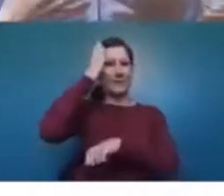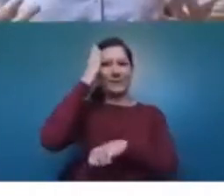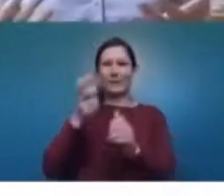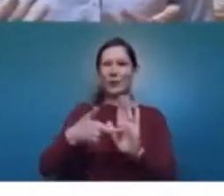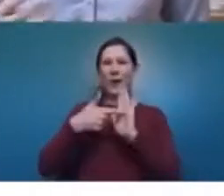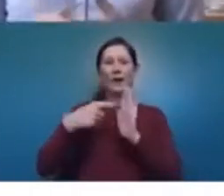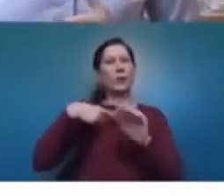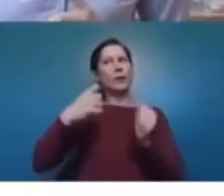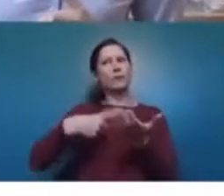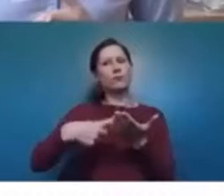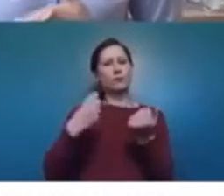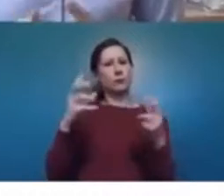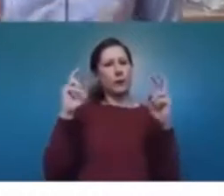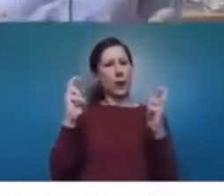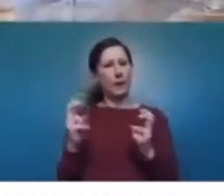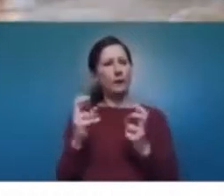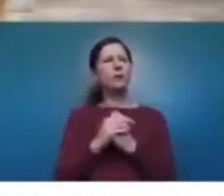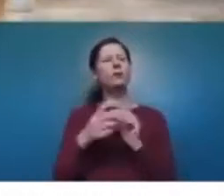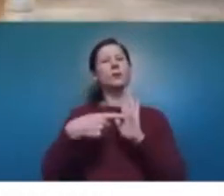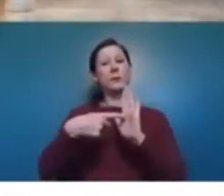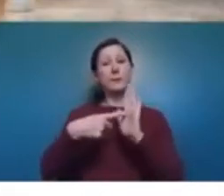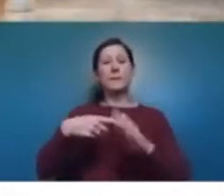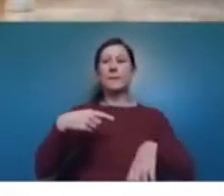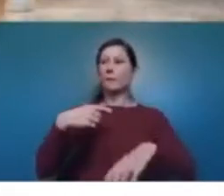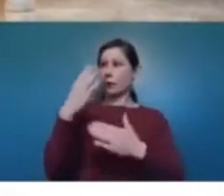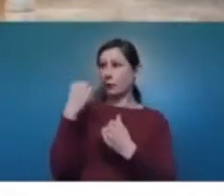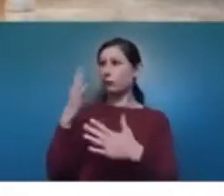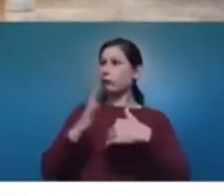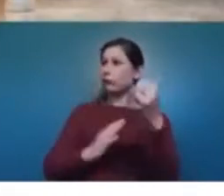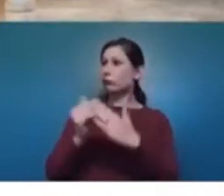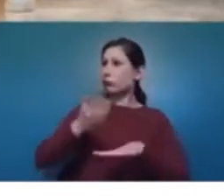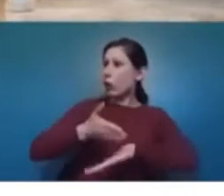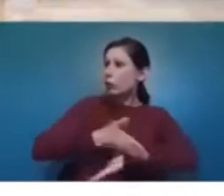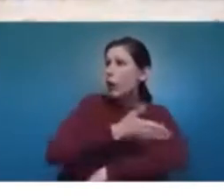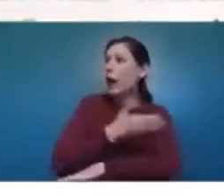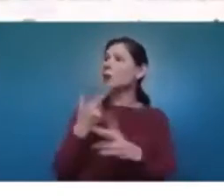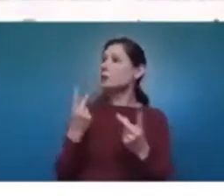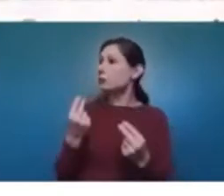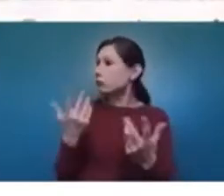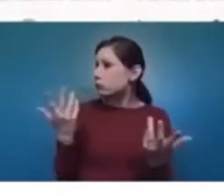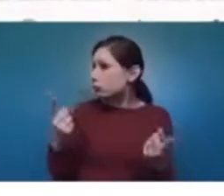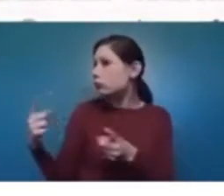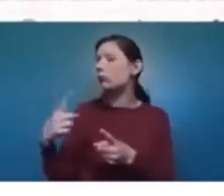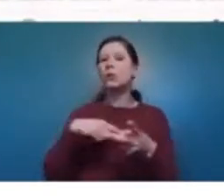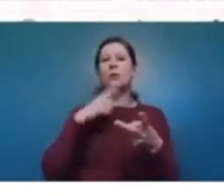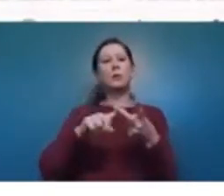and cover a variety of topics-- things like updates on construction progress, complexities of building an